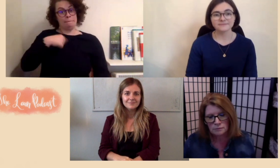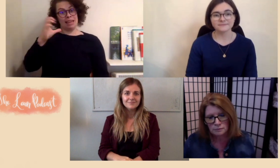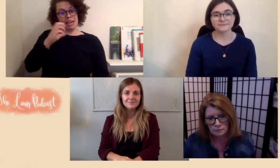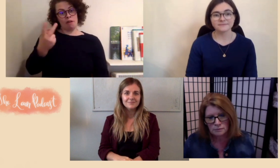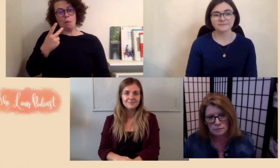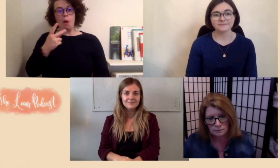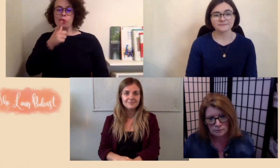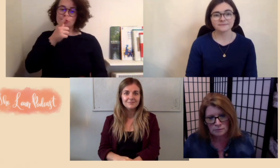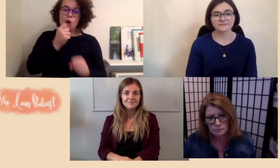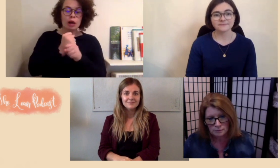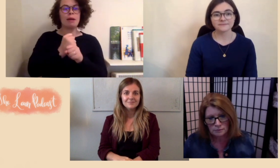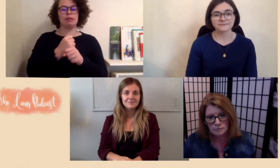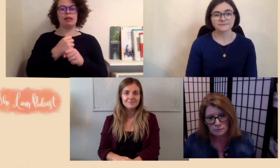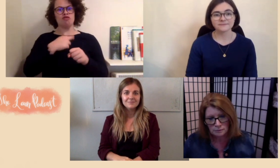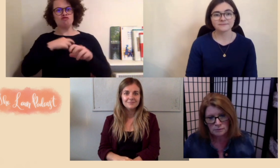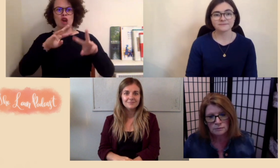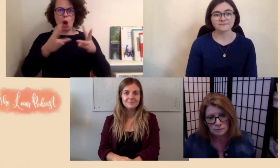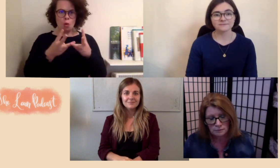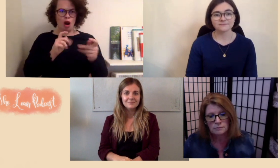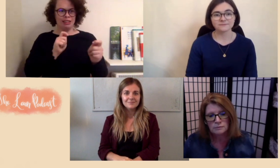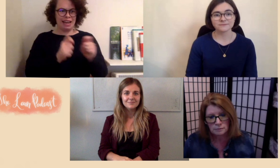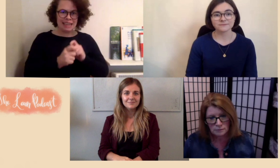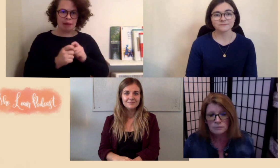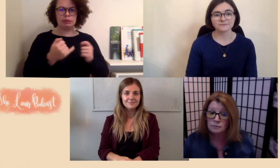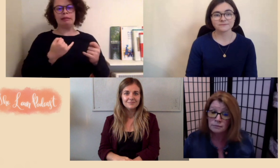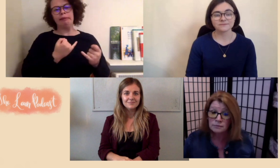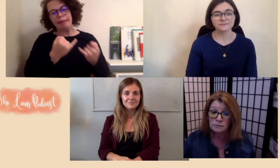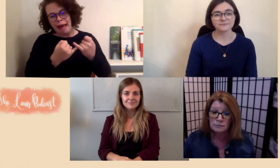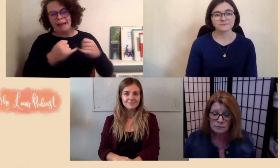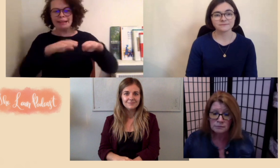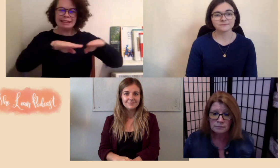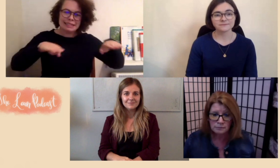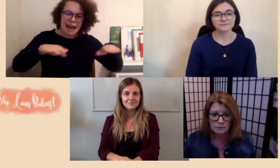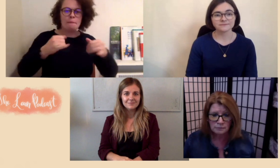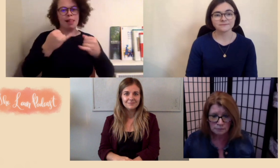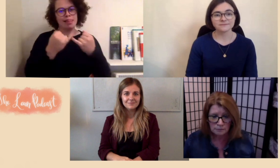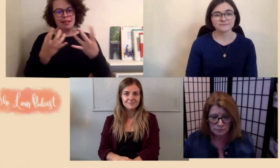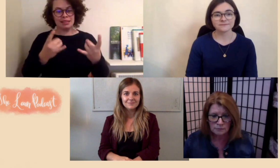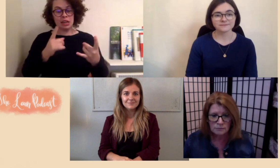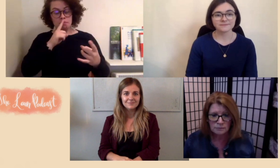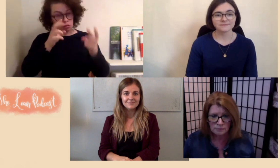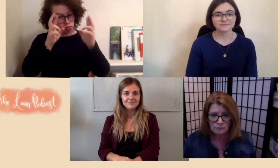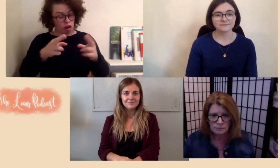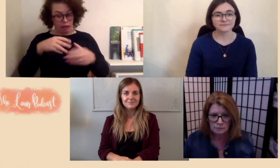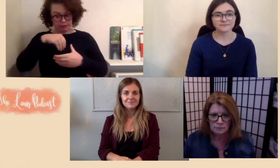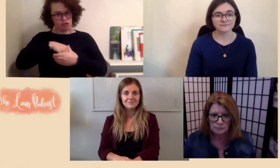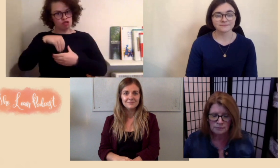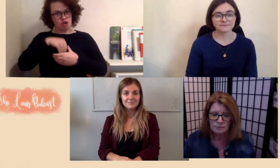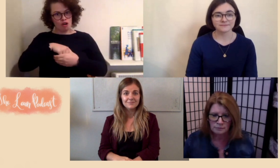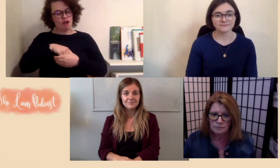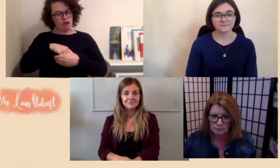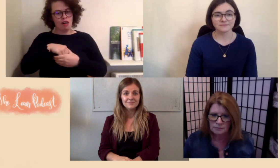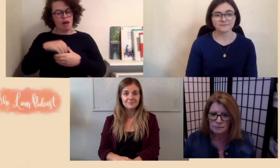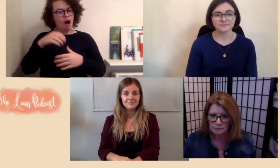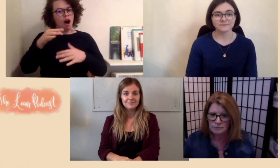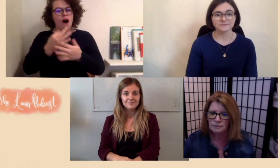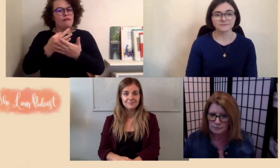rather than the internal change that is also happening in response to what's going on. So it's a very important thing to bear in mind.